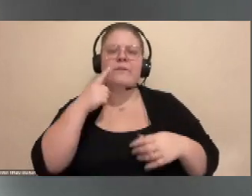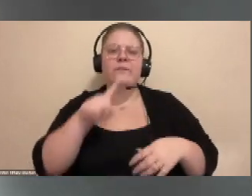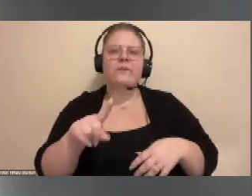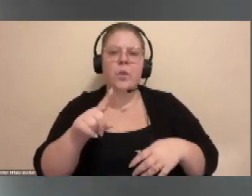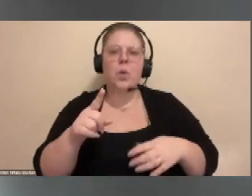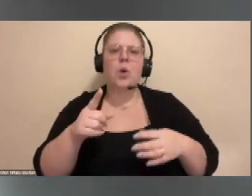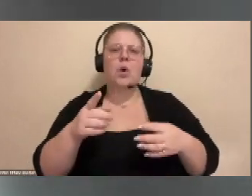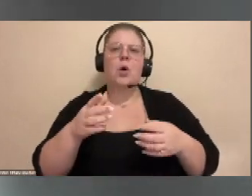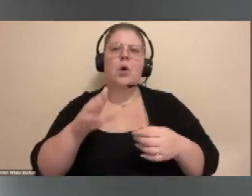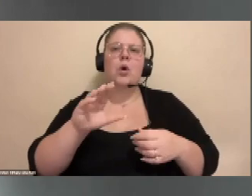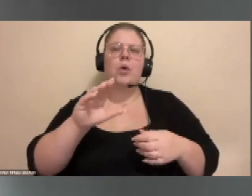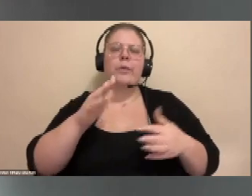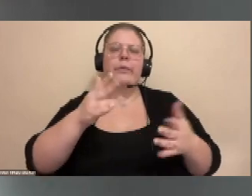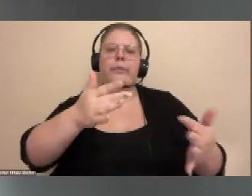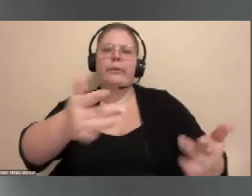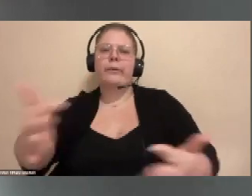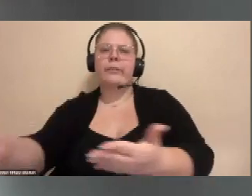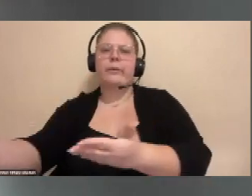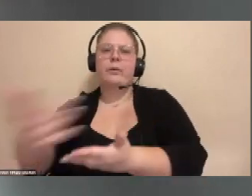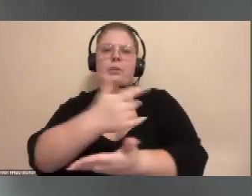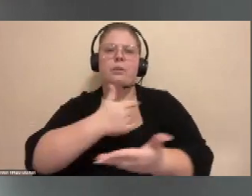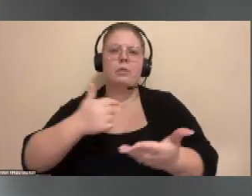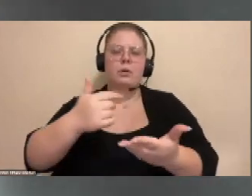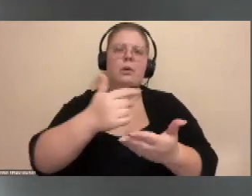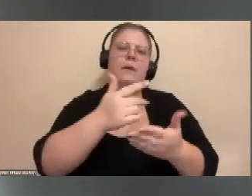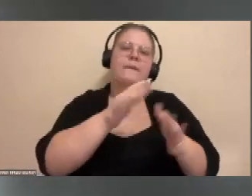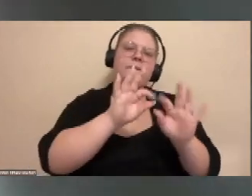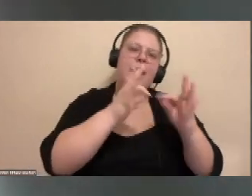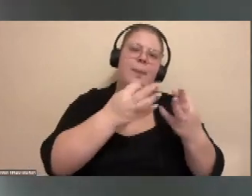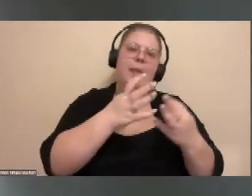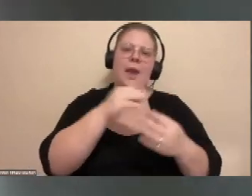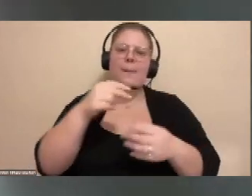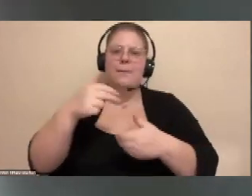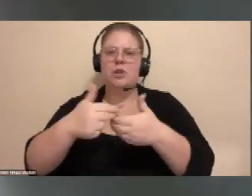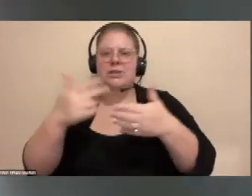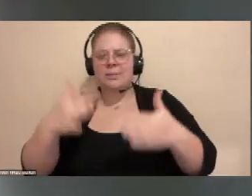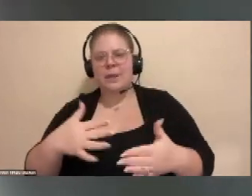family perspectives on needs and service efficacy.